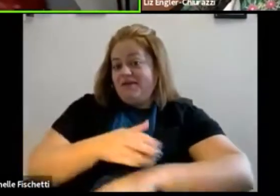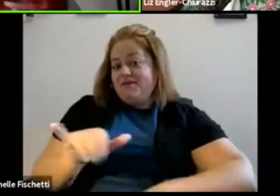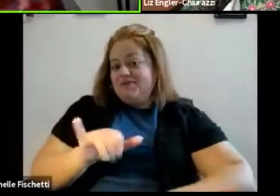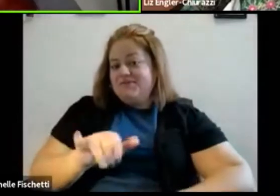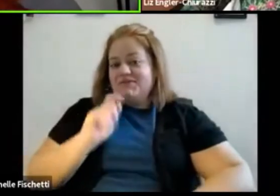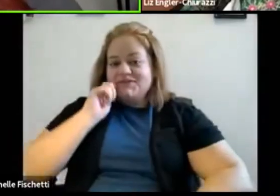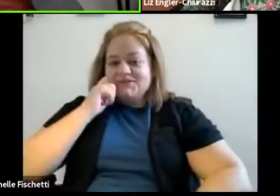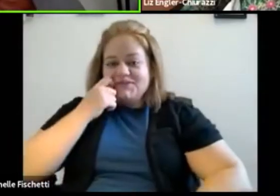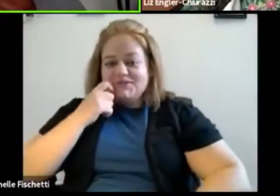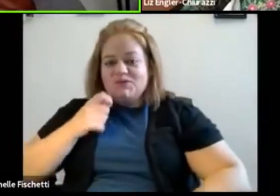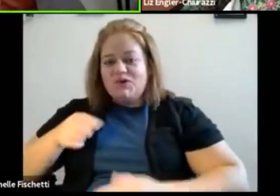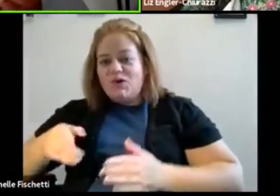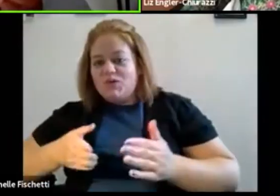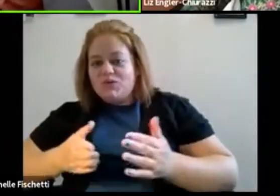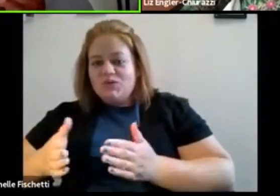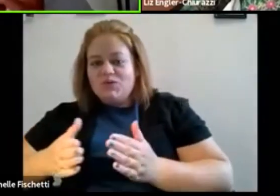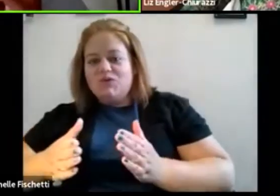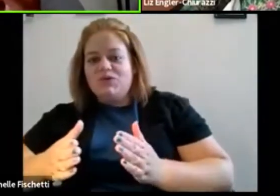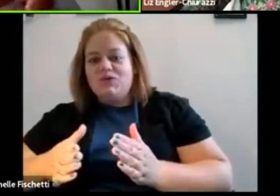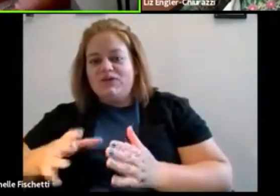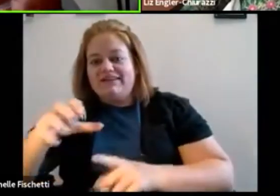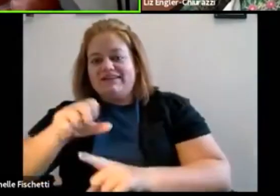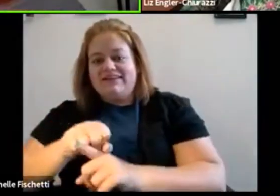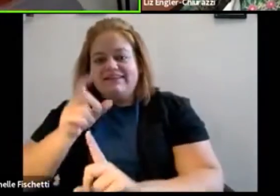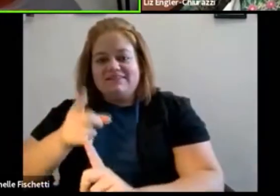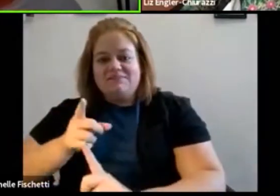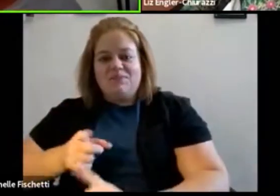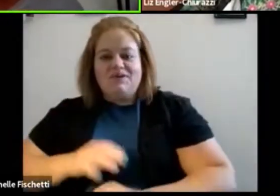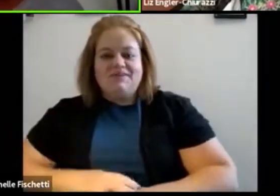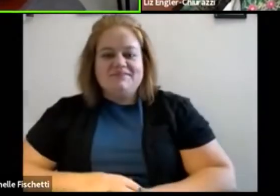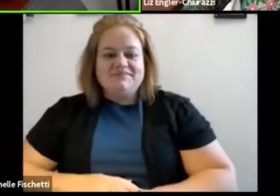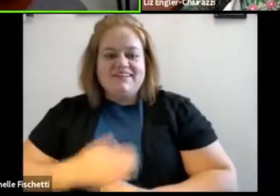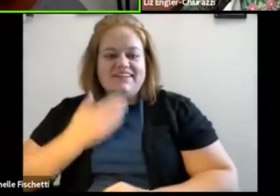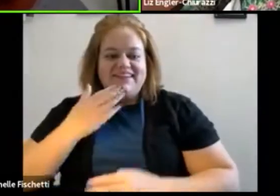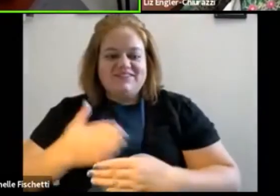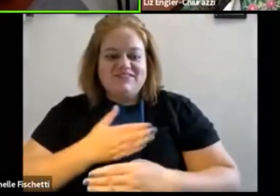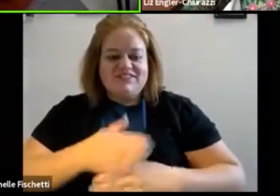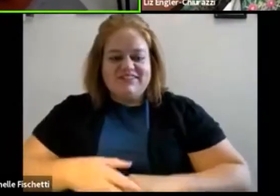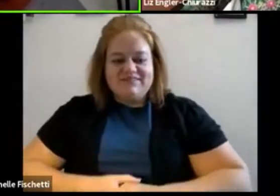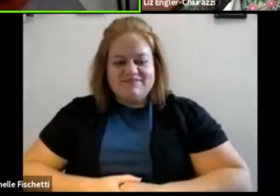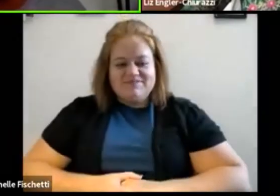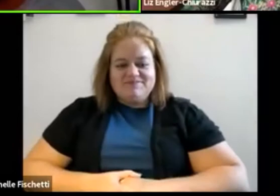the track and I get some points so thank you so much for sharing that. I know you